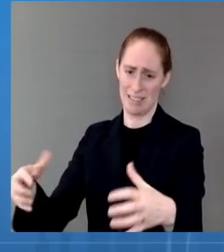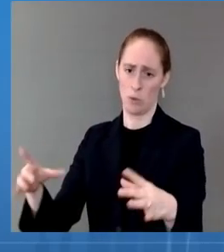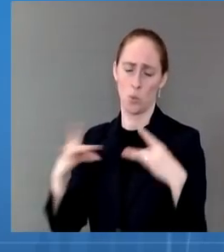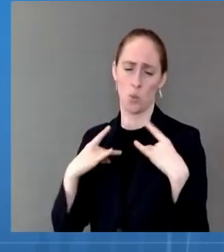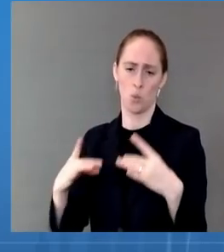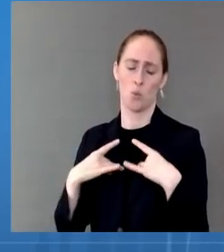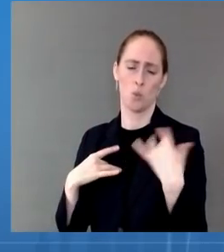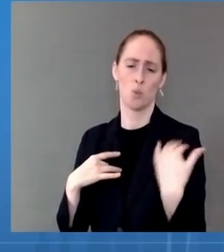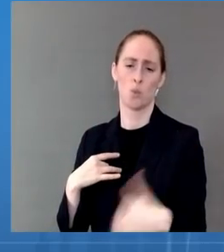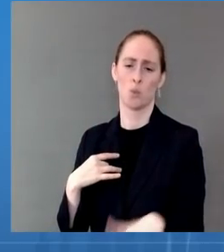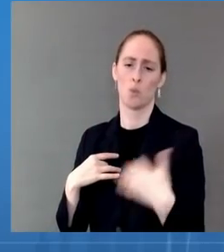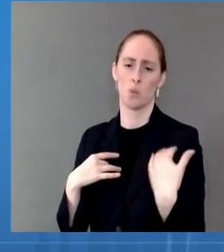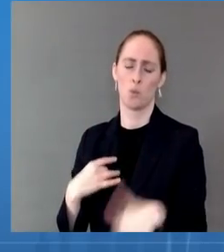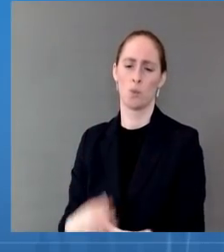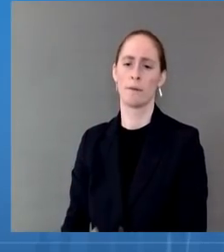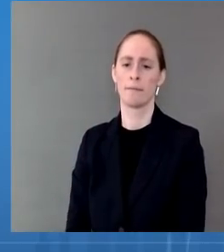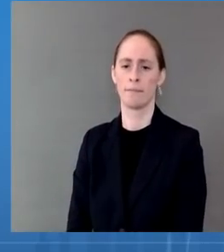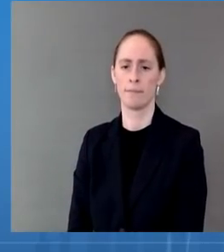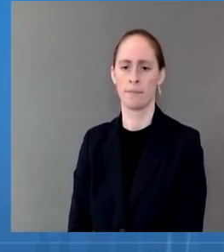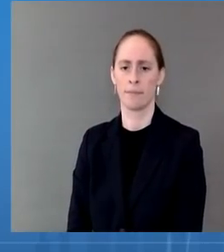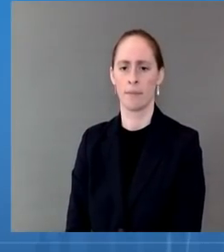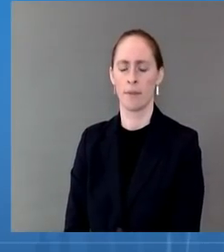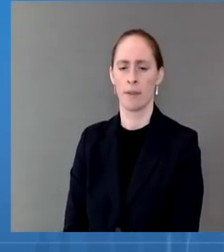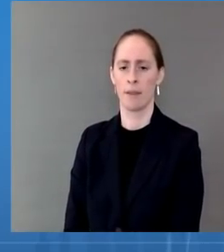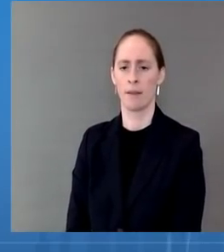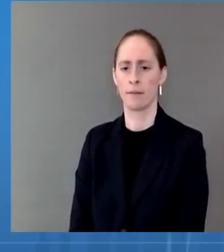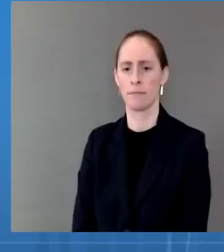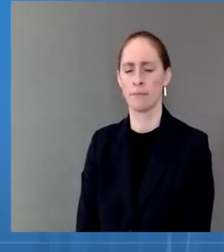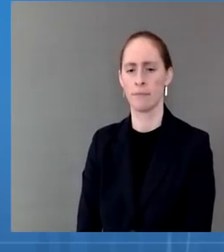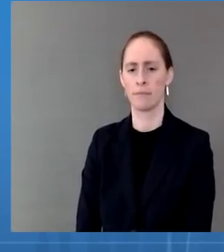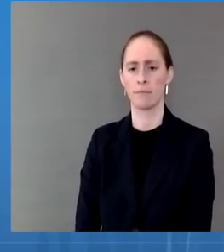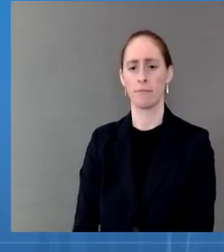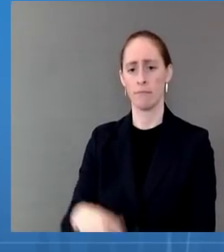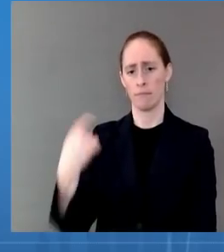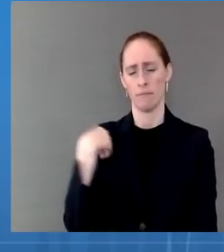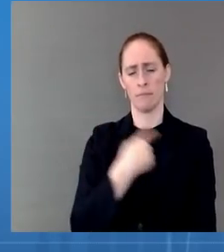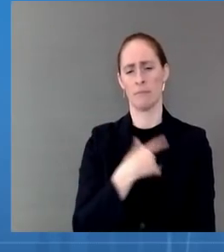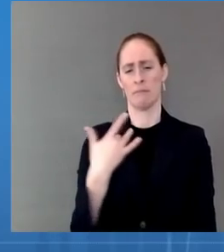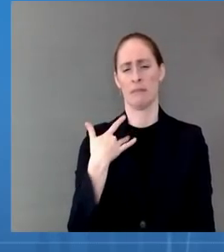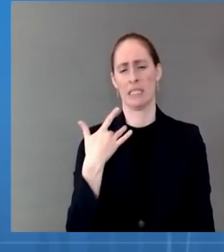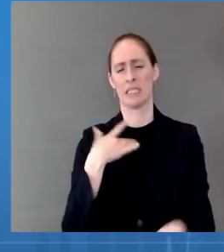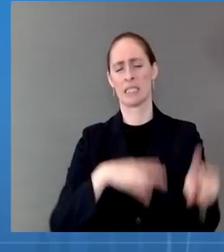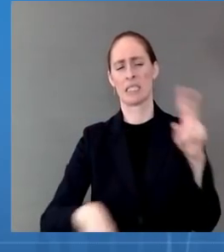But to give us time to prepare for Macron to evaluate it, as we've been talking about today